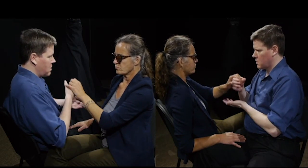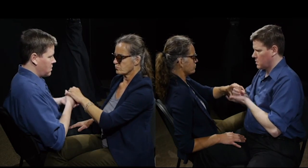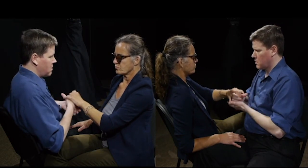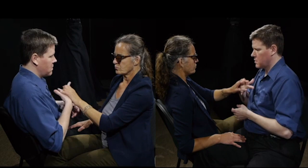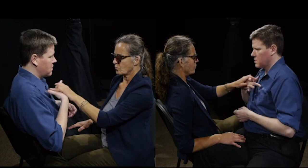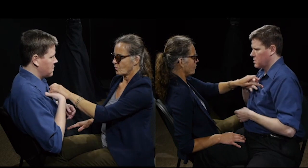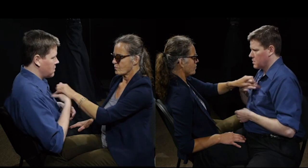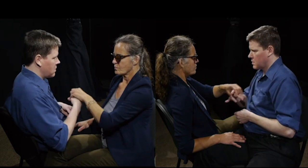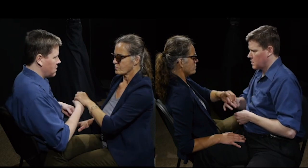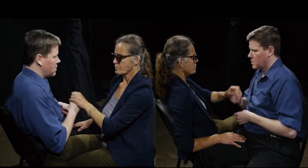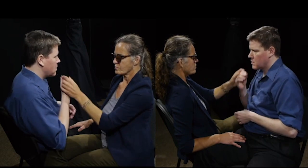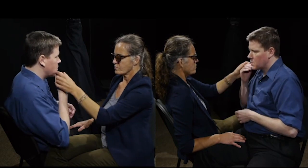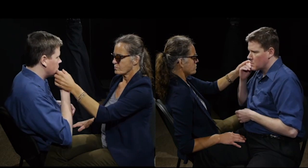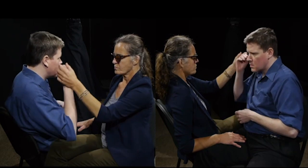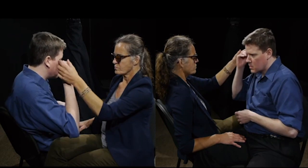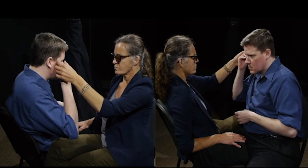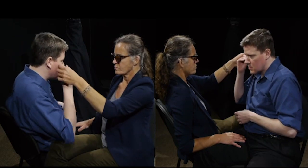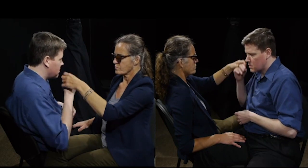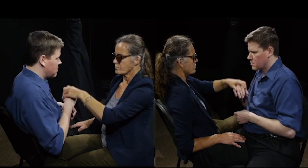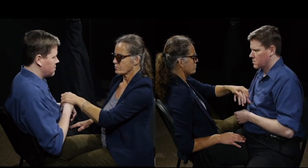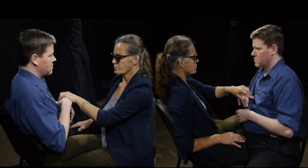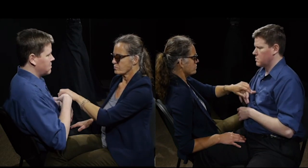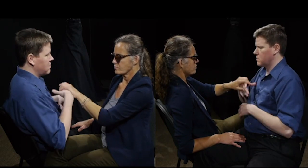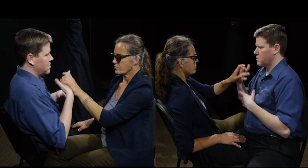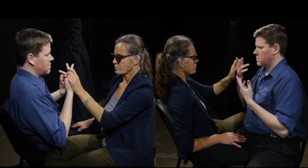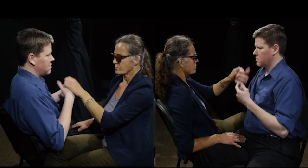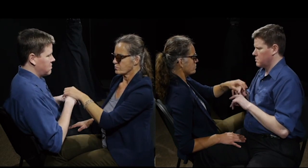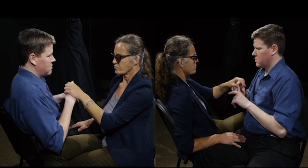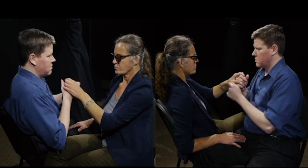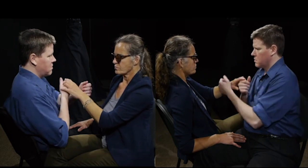like, home, love, and so on.